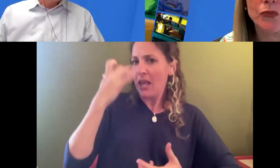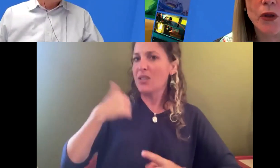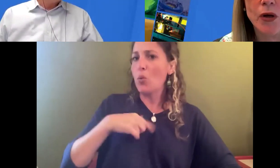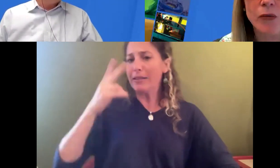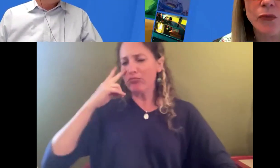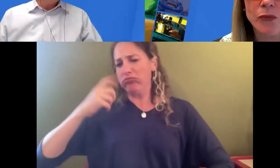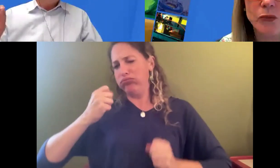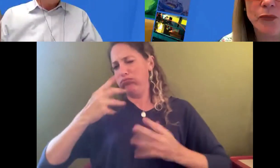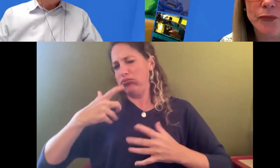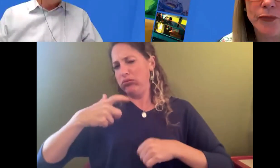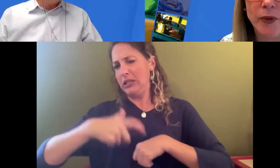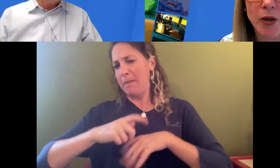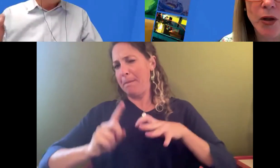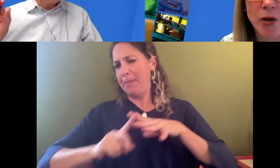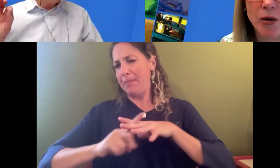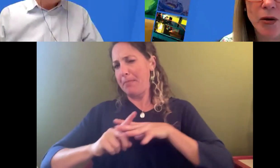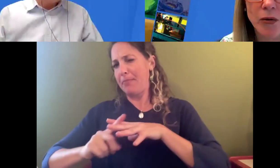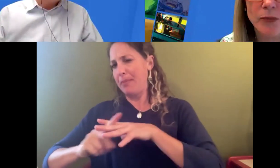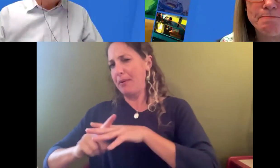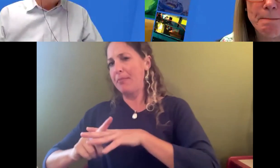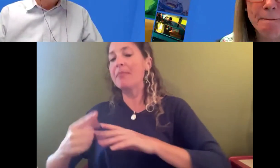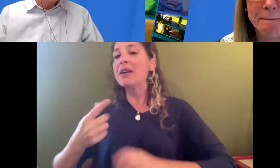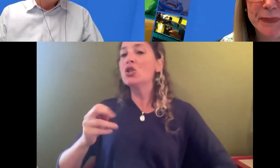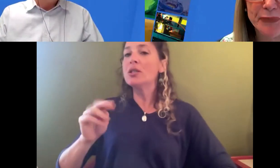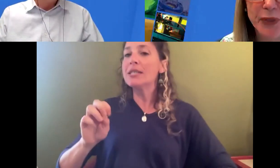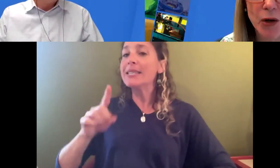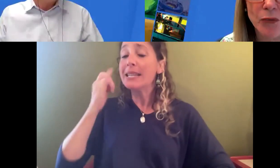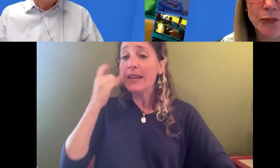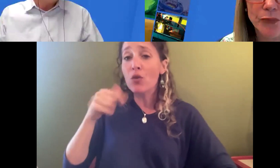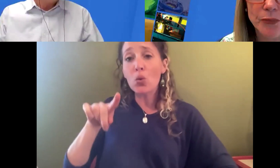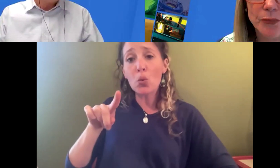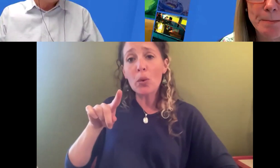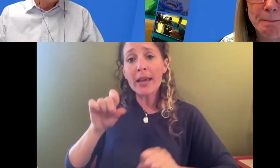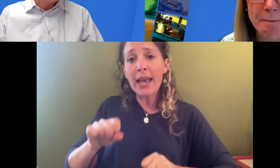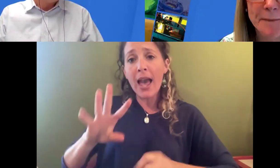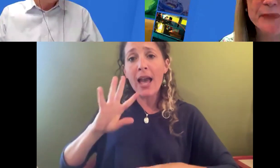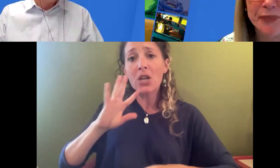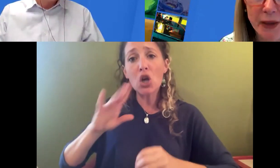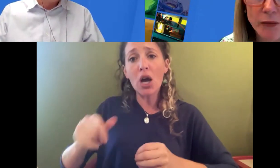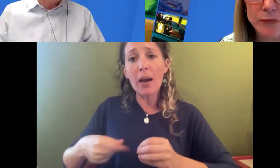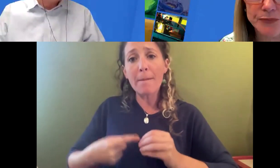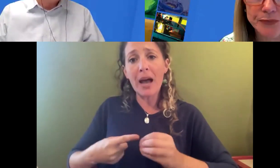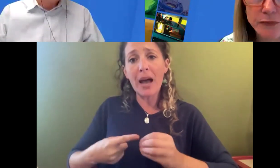if you could again, discuss the October 1 date and how the terms and conditions